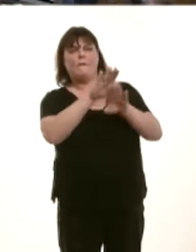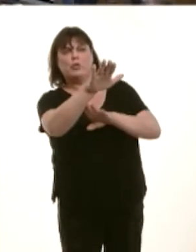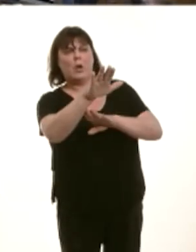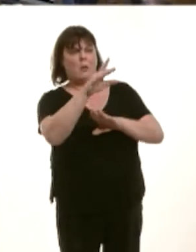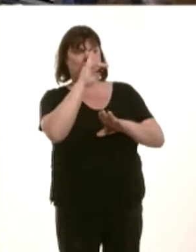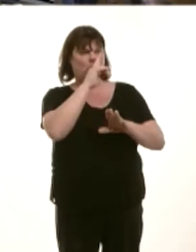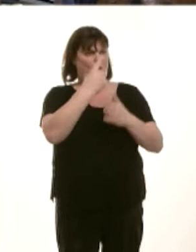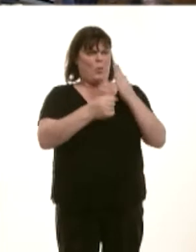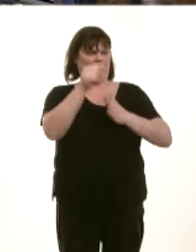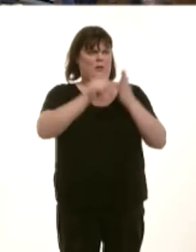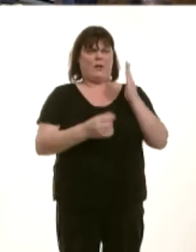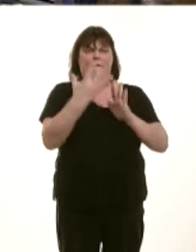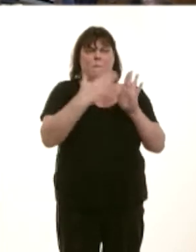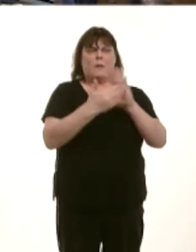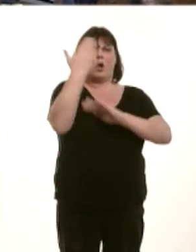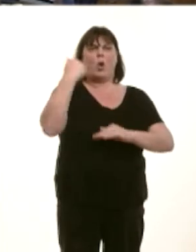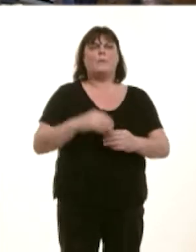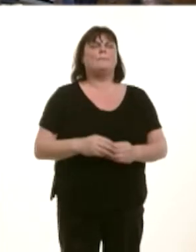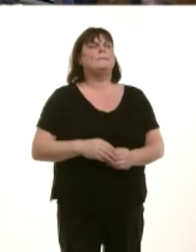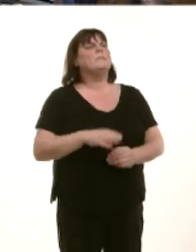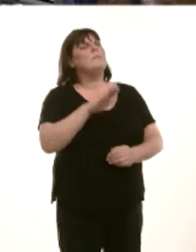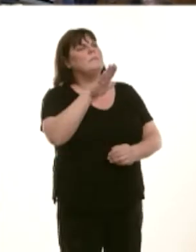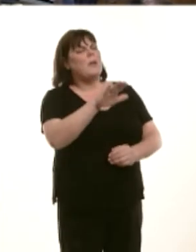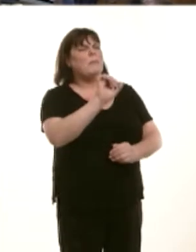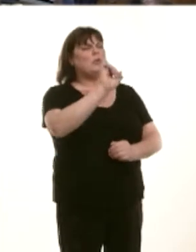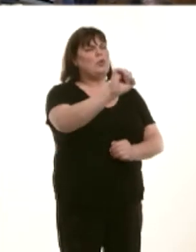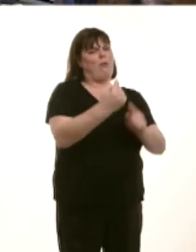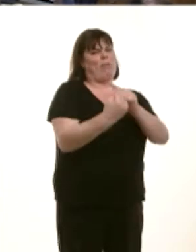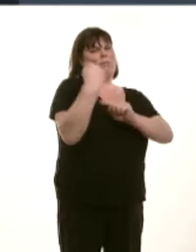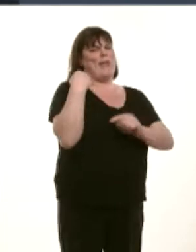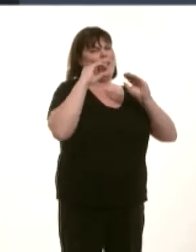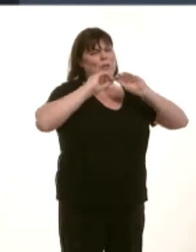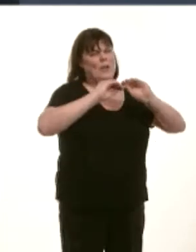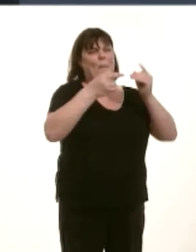Kirsty Williams: First Minister, your then education Minister said that that programme would be transformational.